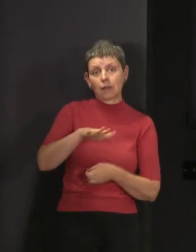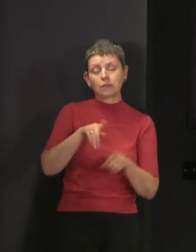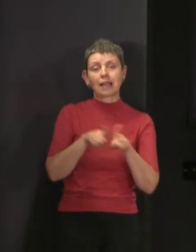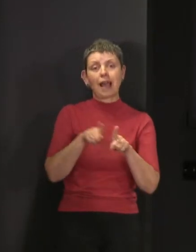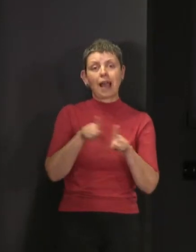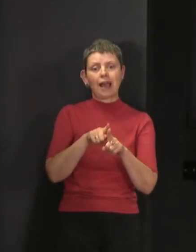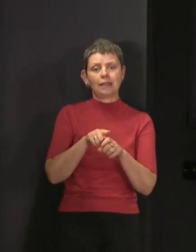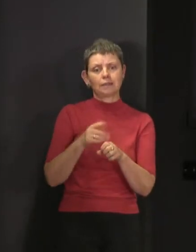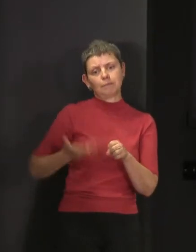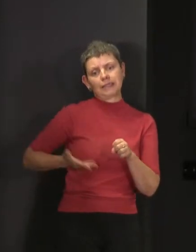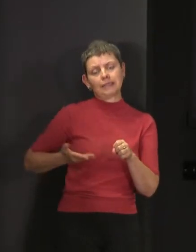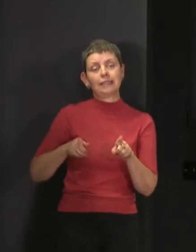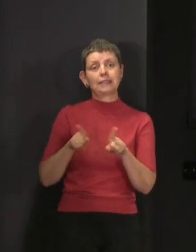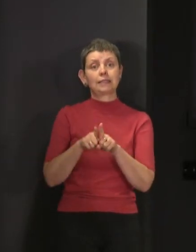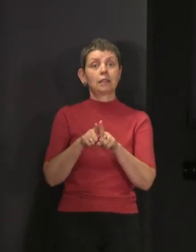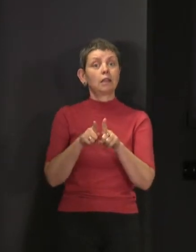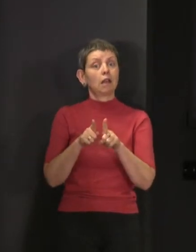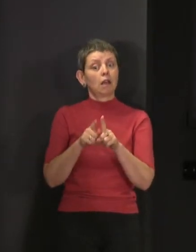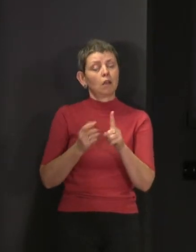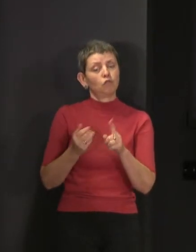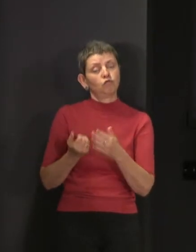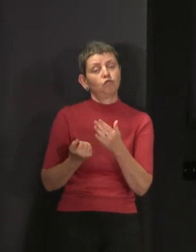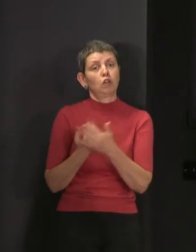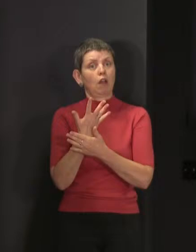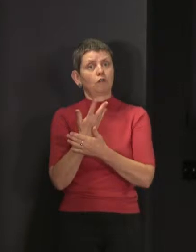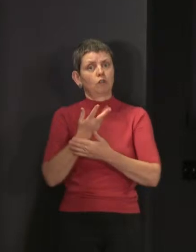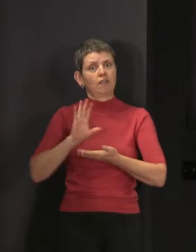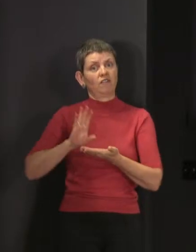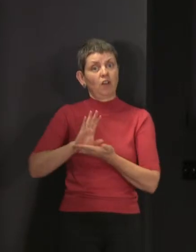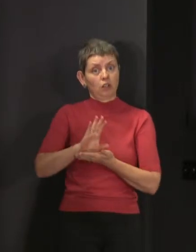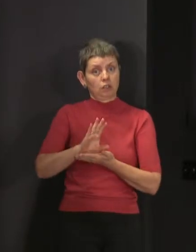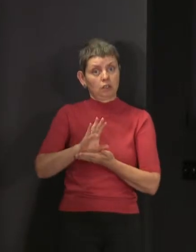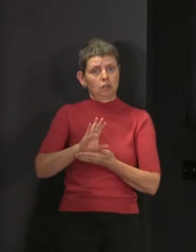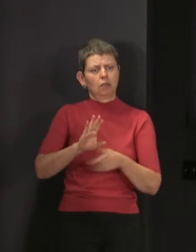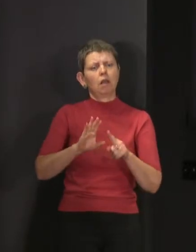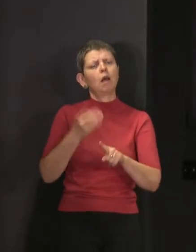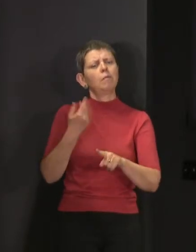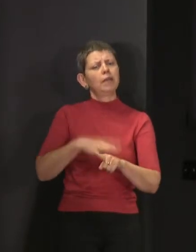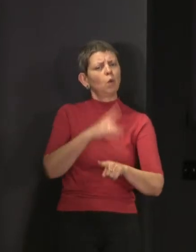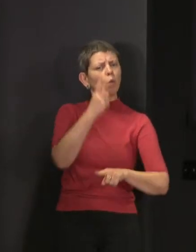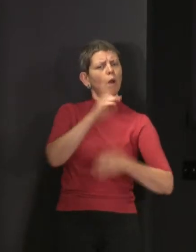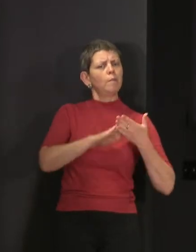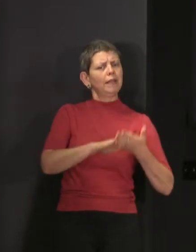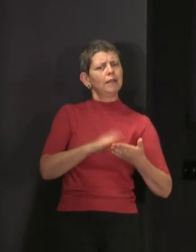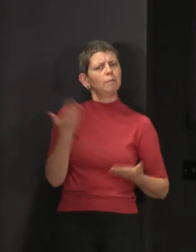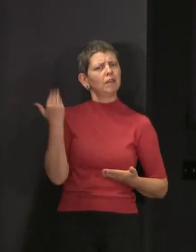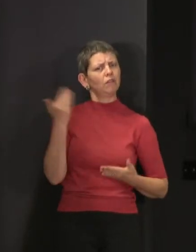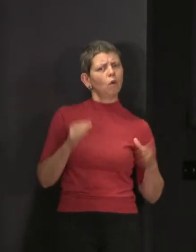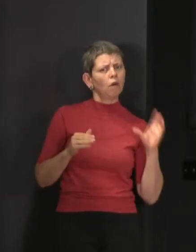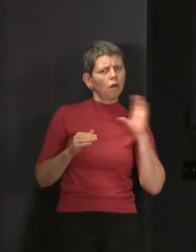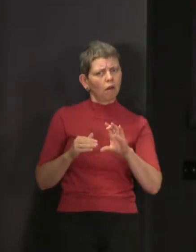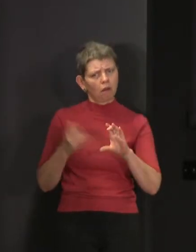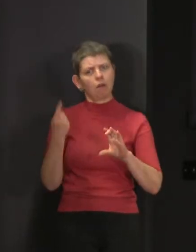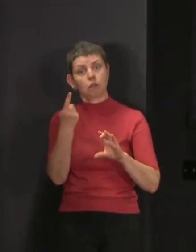recovery fund which builds on the £1 million already committed to this important work. However we're acutely